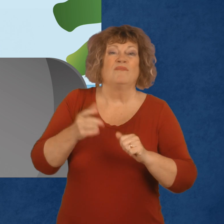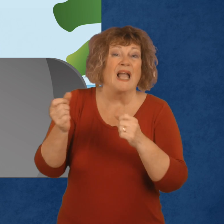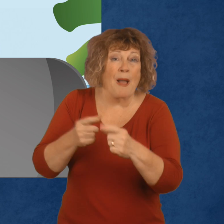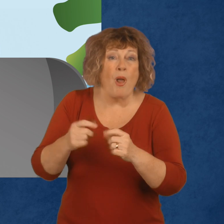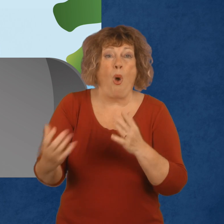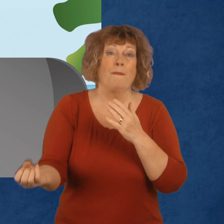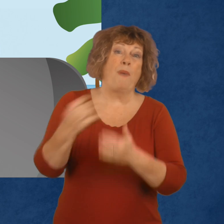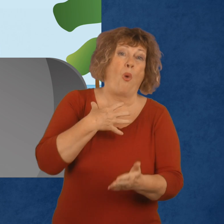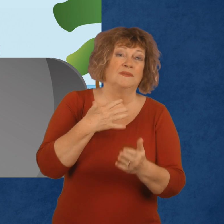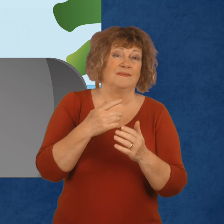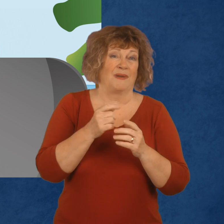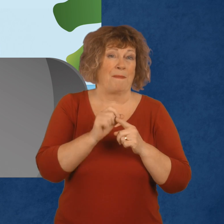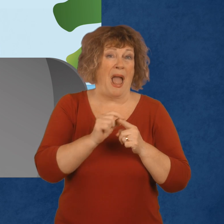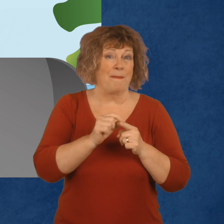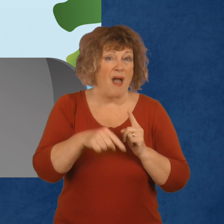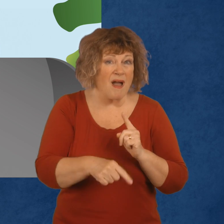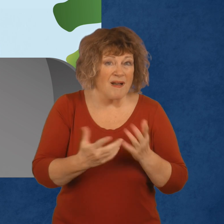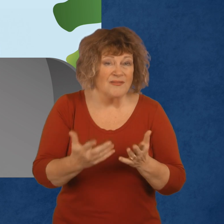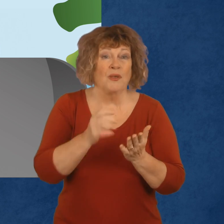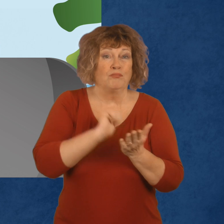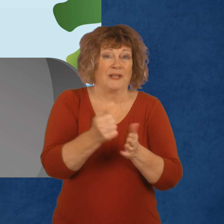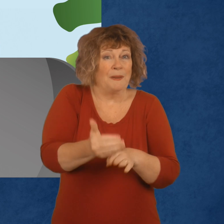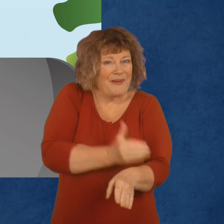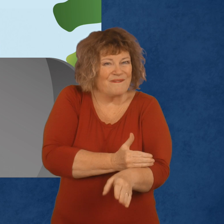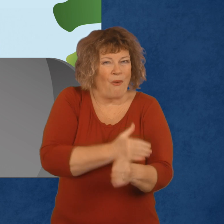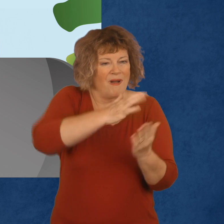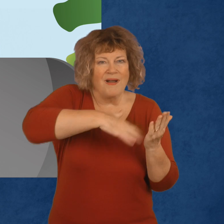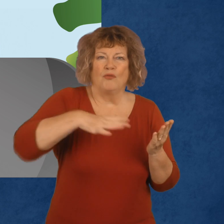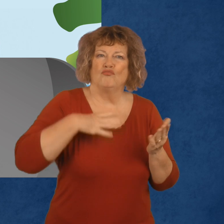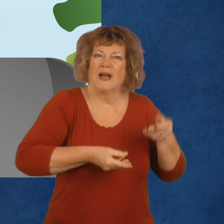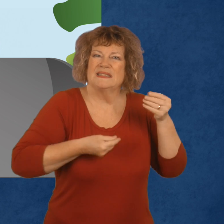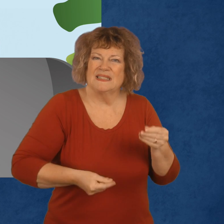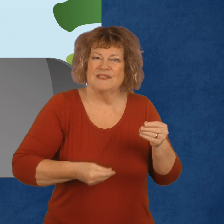print it out in advance. If you are happy to read it on screen,